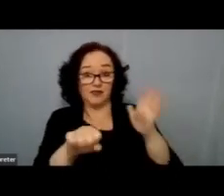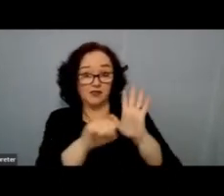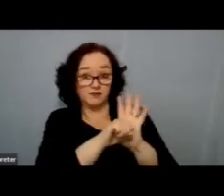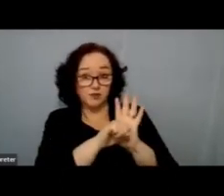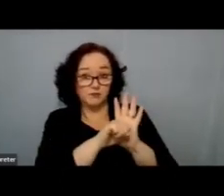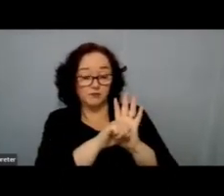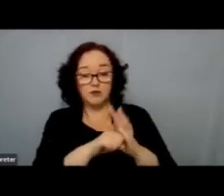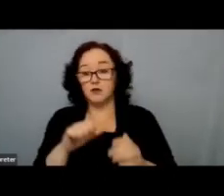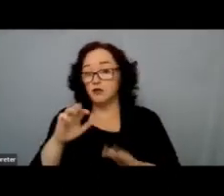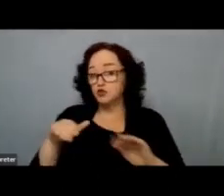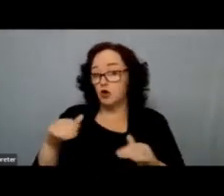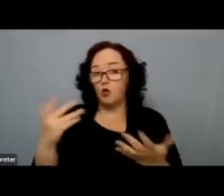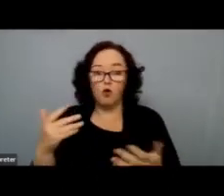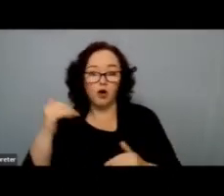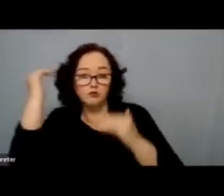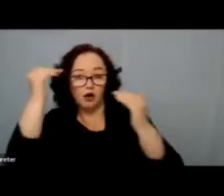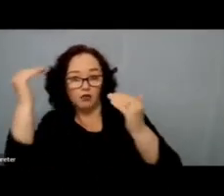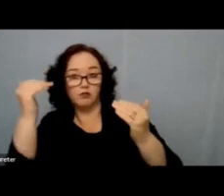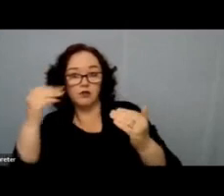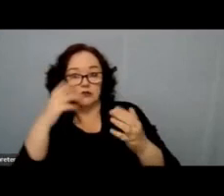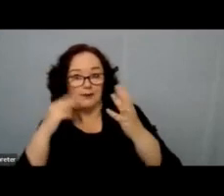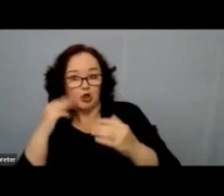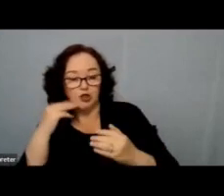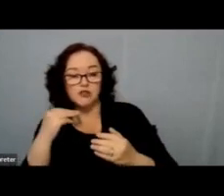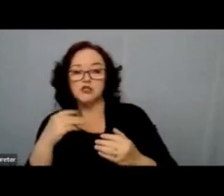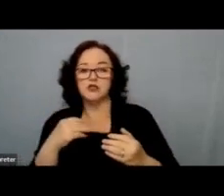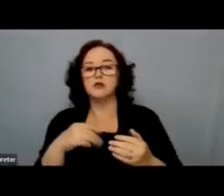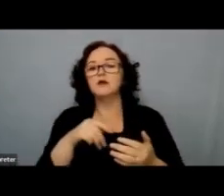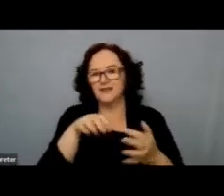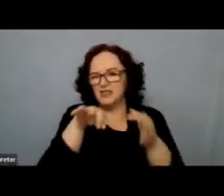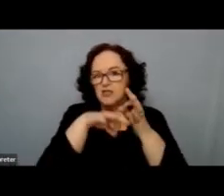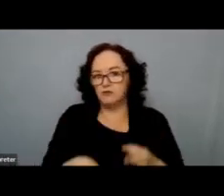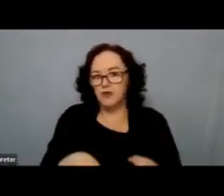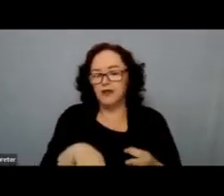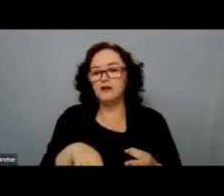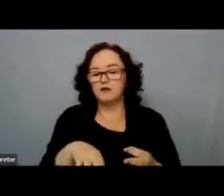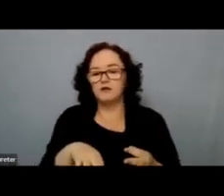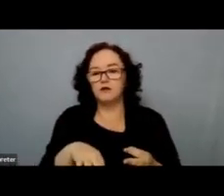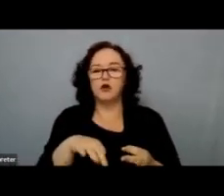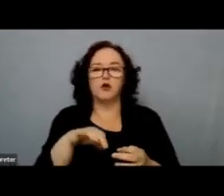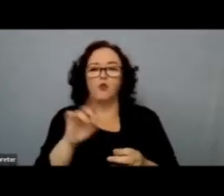experiencing, and here's who you might go to for it. So it's not giving a name, but it's giving you who you're going to look